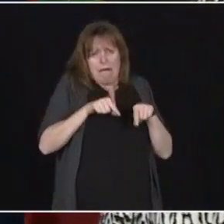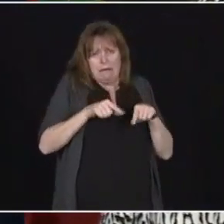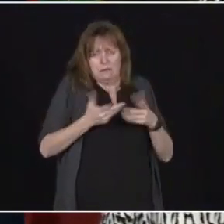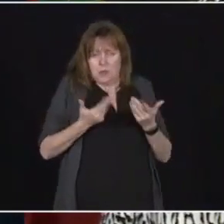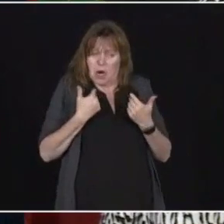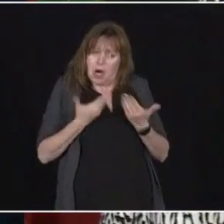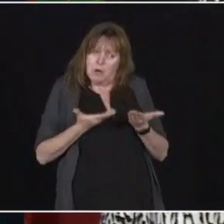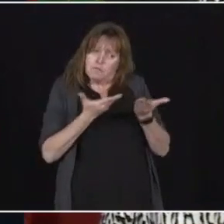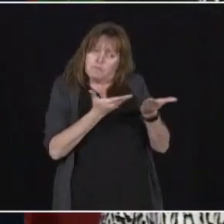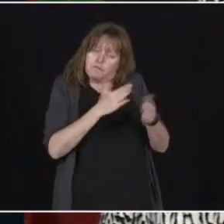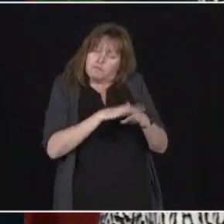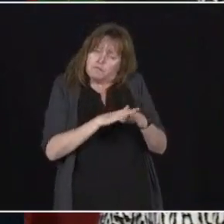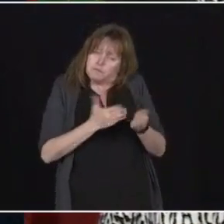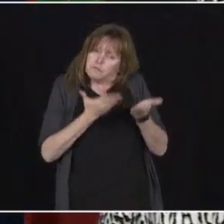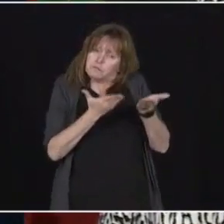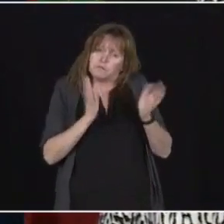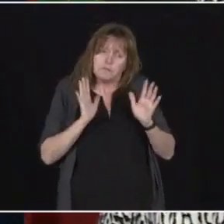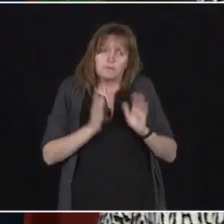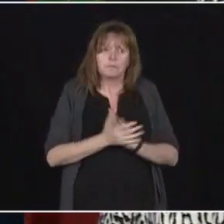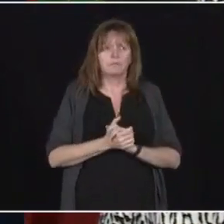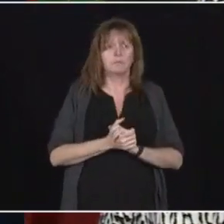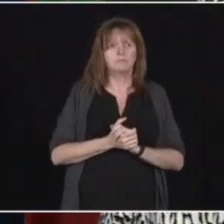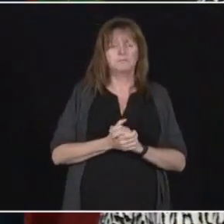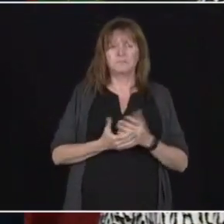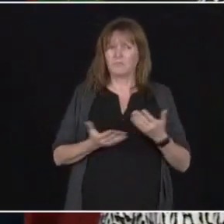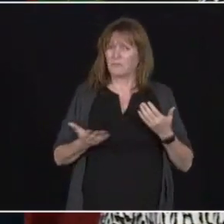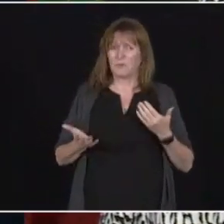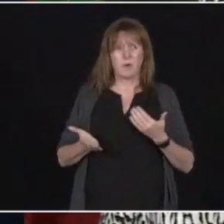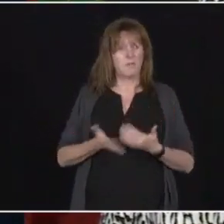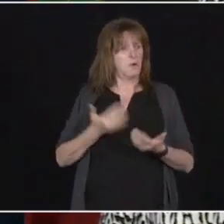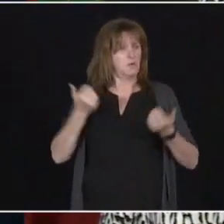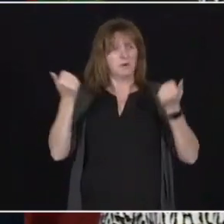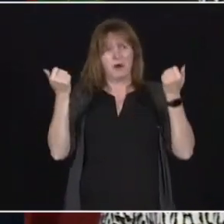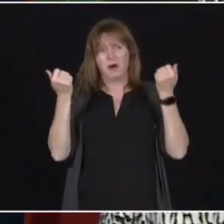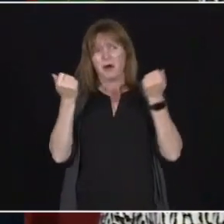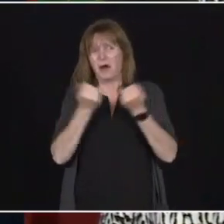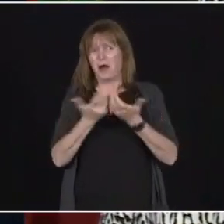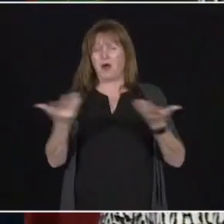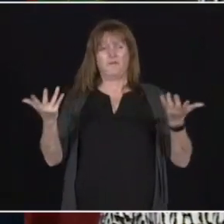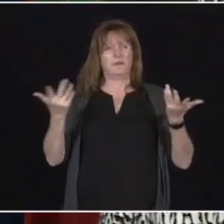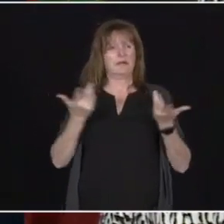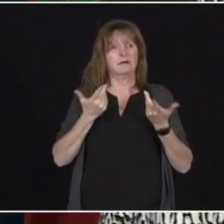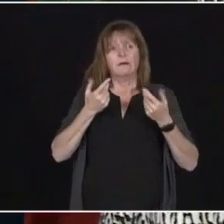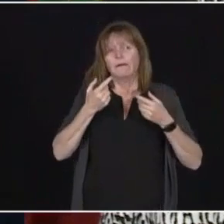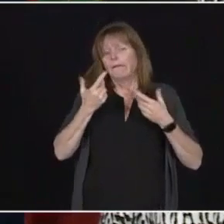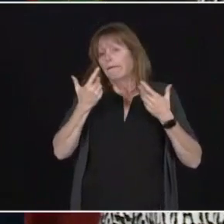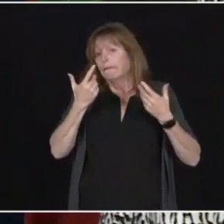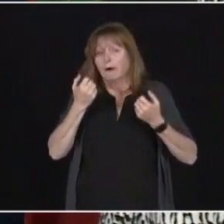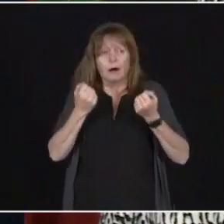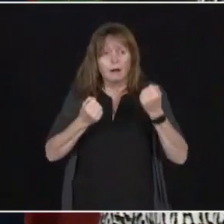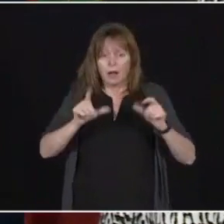But the vast majority are open, but beat the line up and just go online and you can get it a lot quicker.